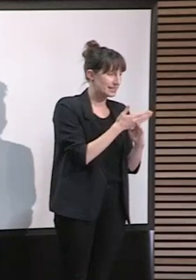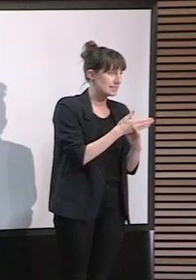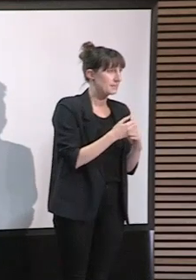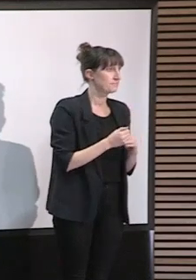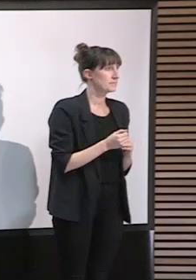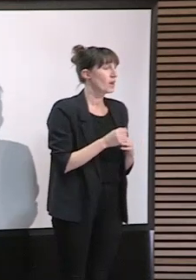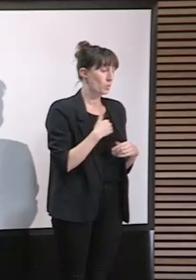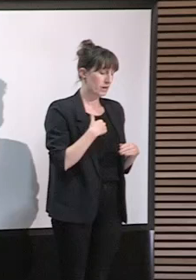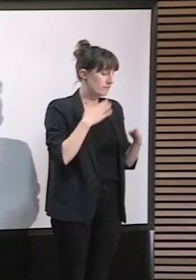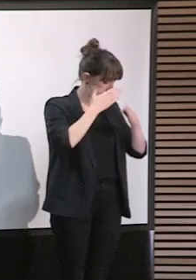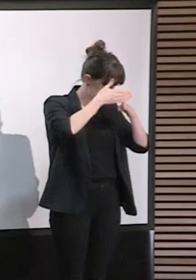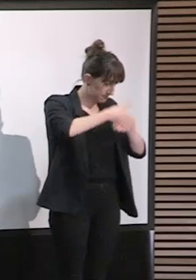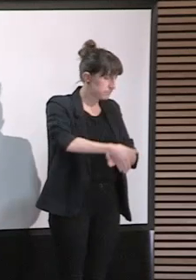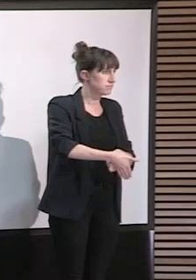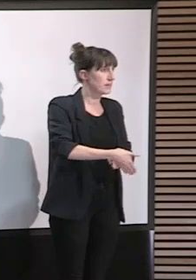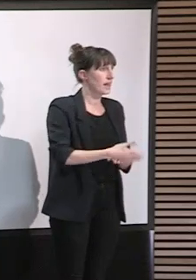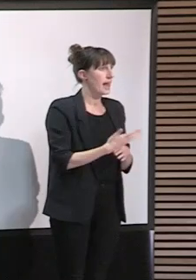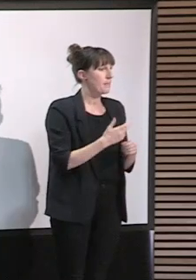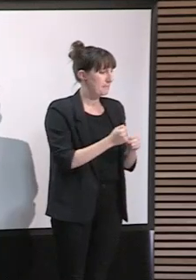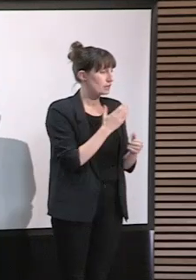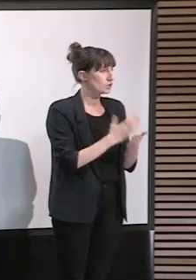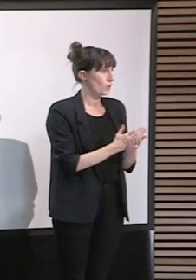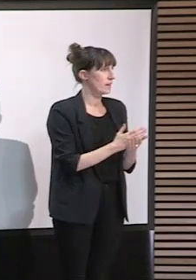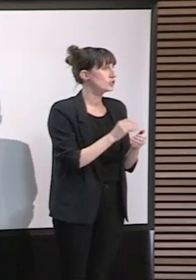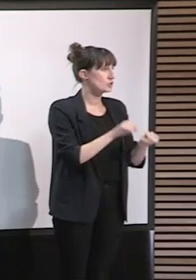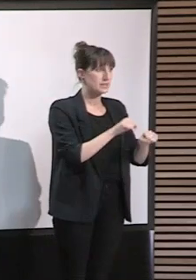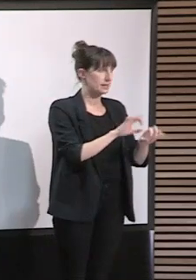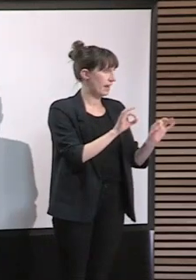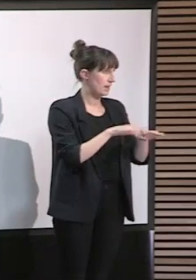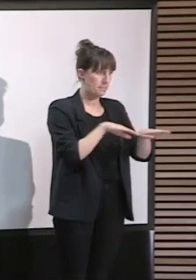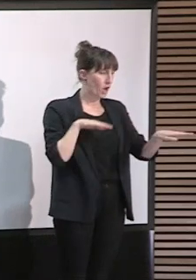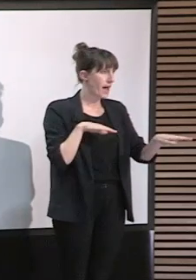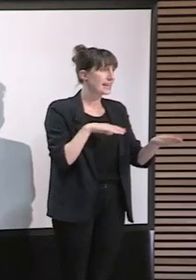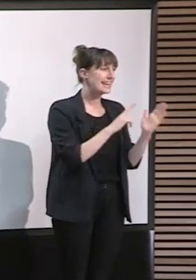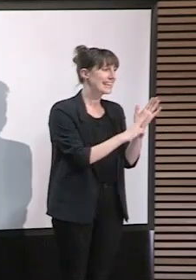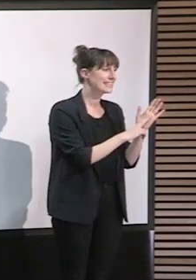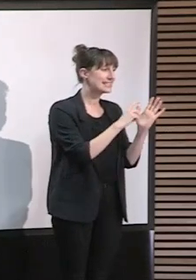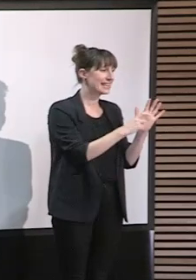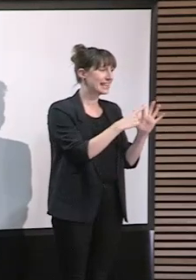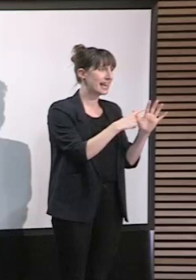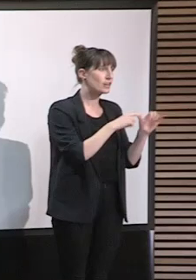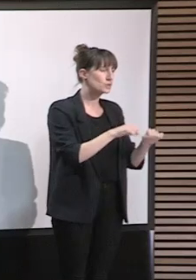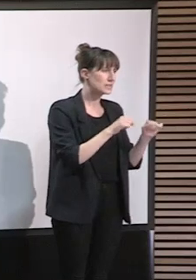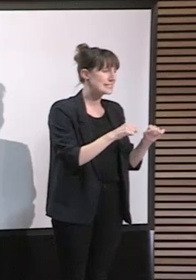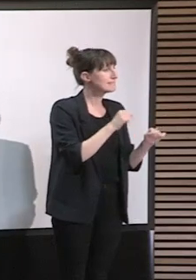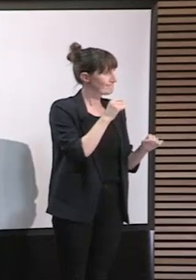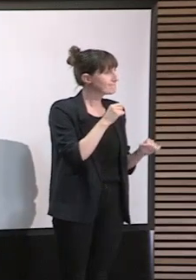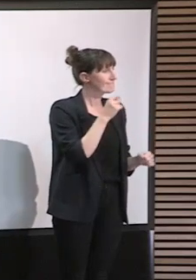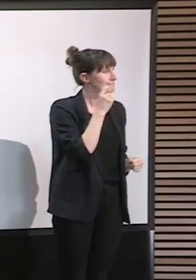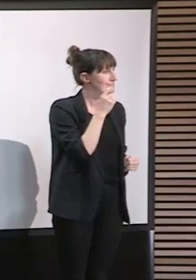digital devices. That's continuing with an emphasis on Auckland where we know there is that additional need. No